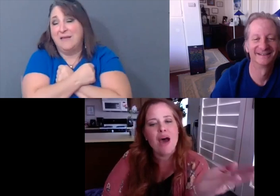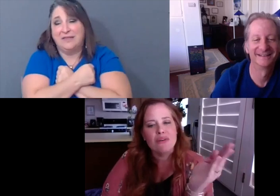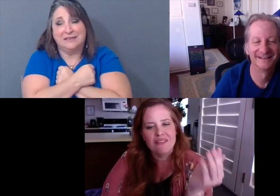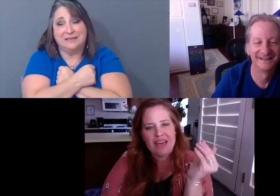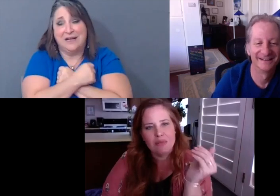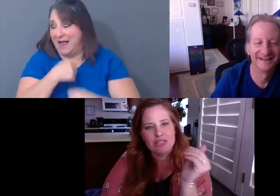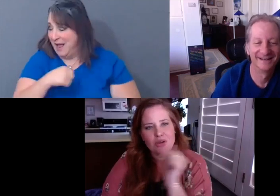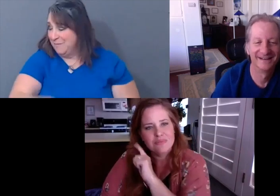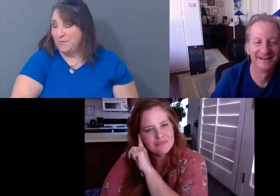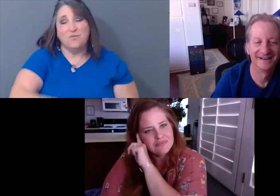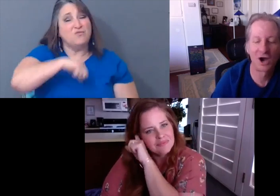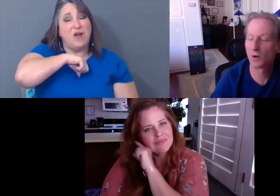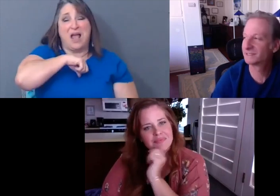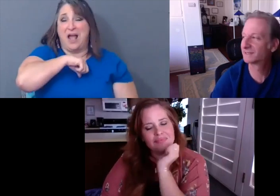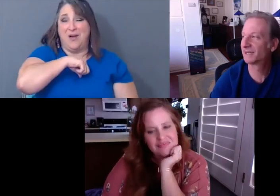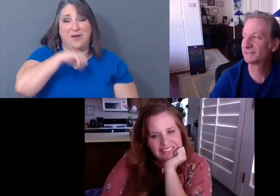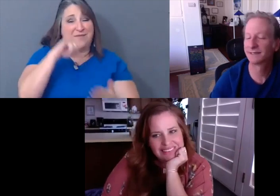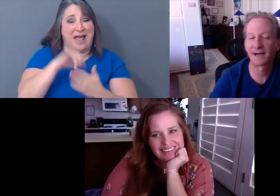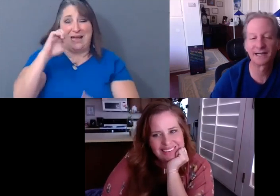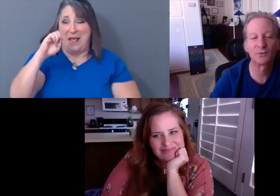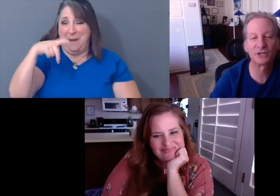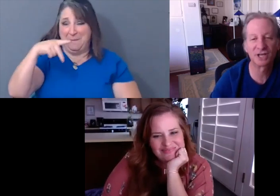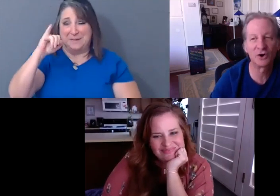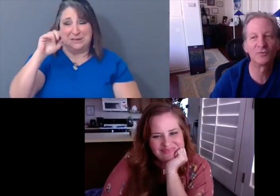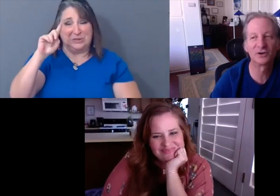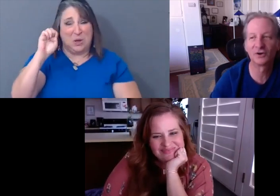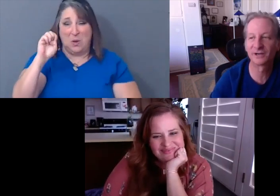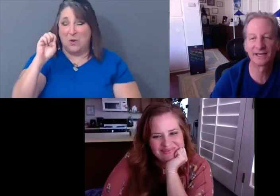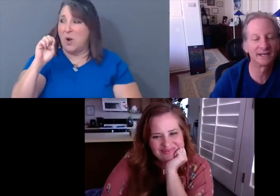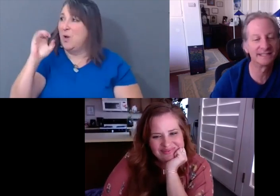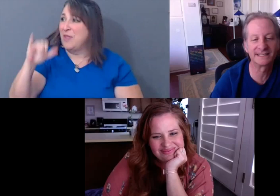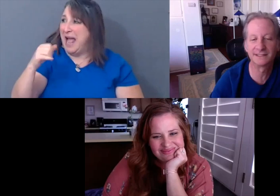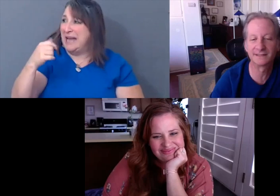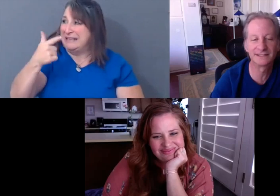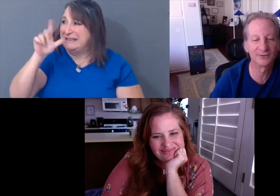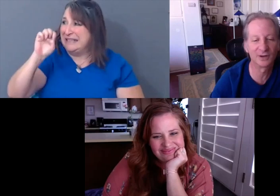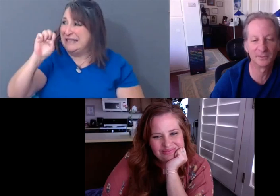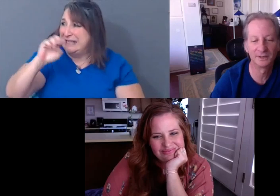I'm proud of that episode. Oh, it's amazing. I could watch that over and over again and I still tear up.